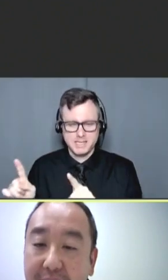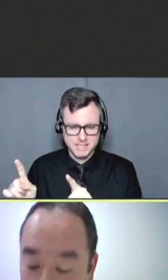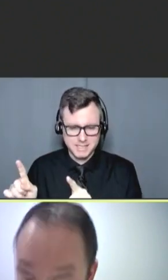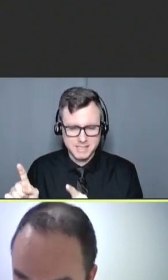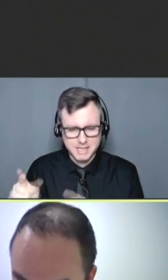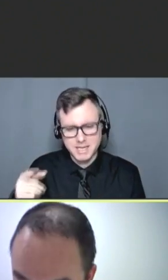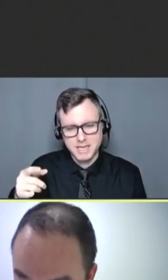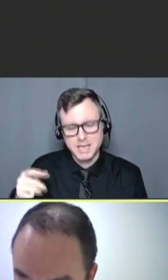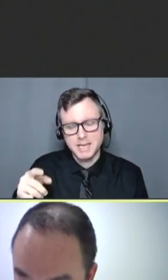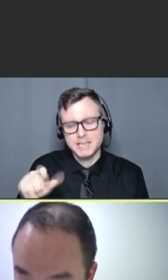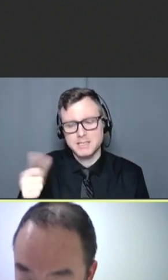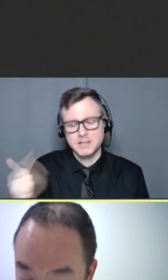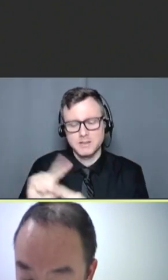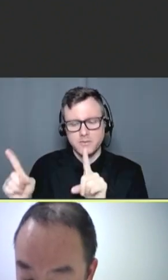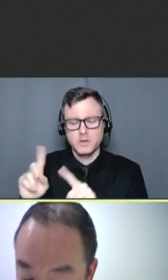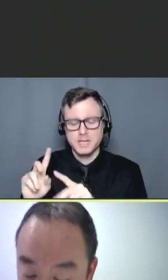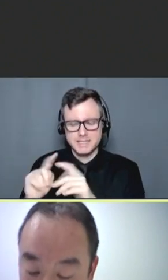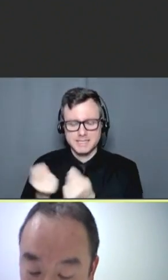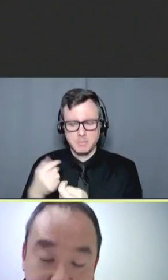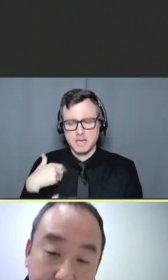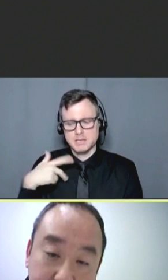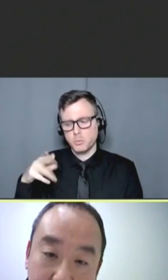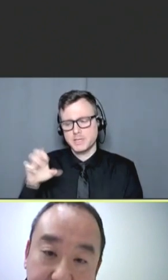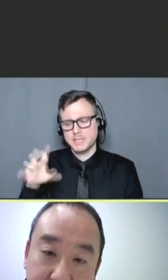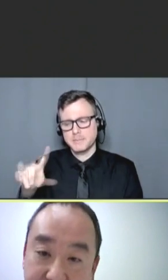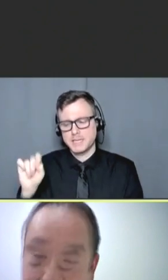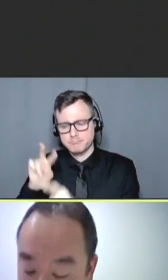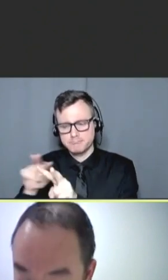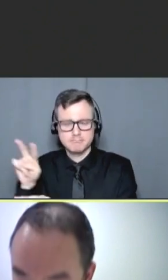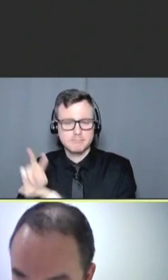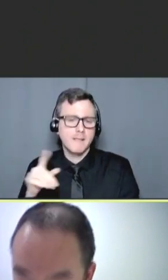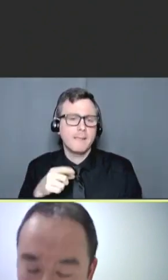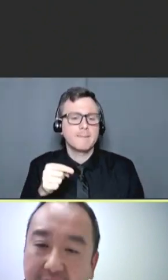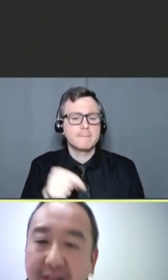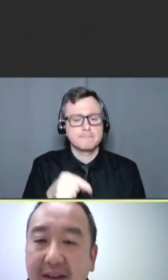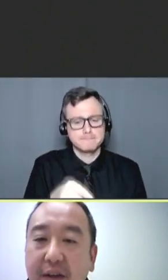But, this is an image of our family health center in the city of Lakewood, but I want to just tell